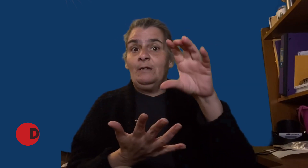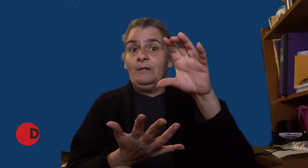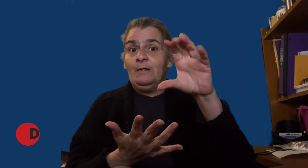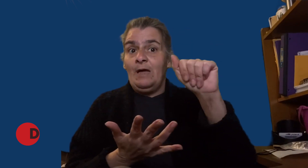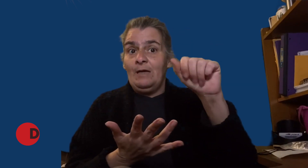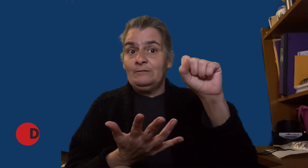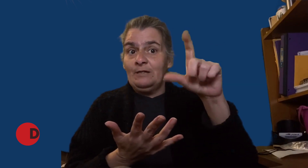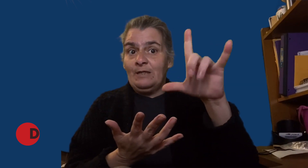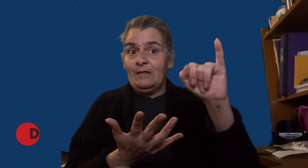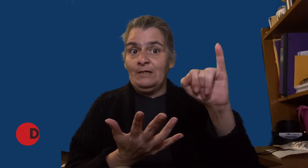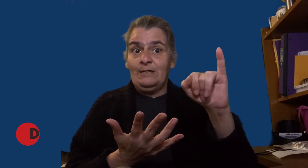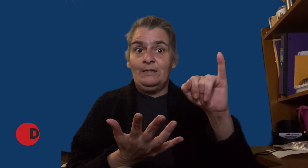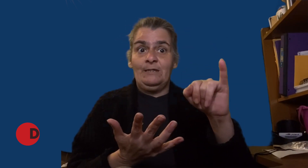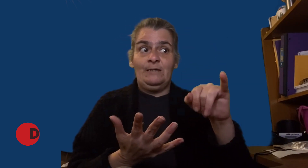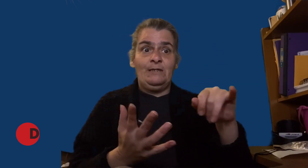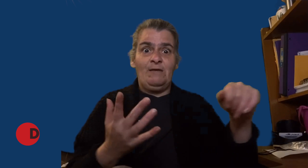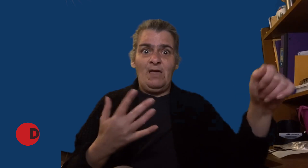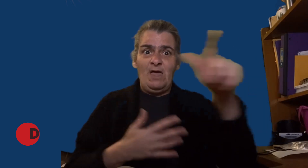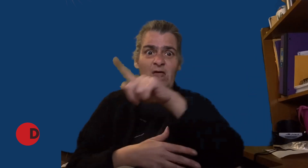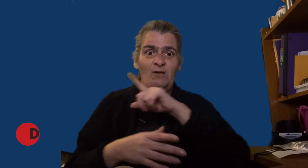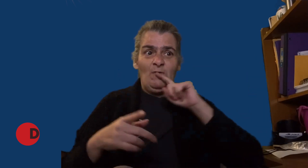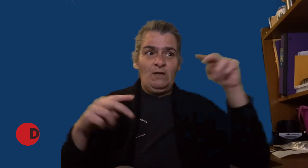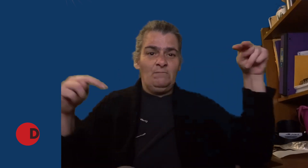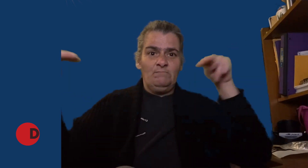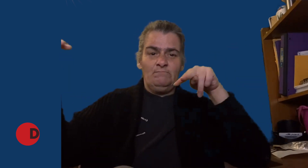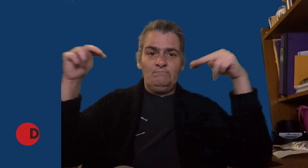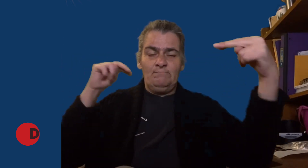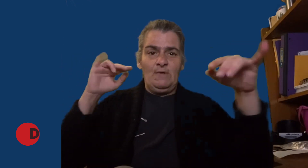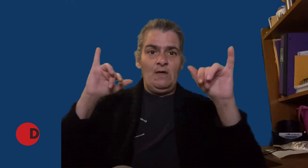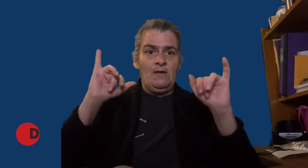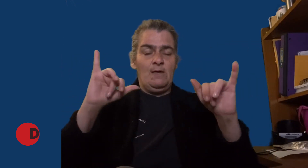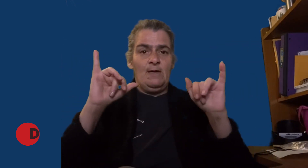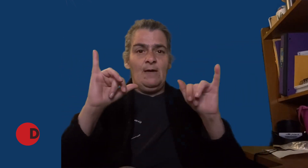take advantage of that and use it to tell them we need interpreters!